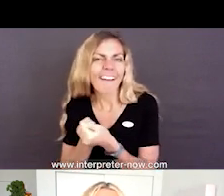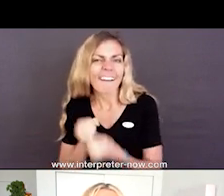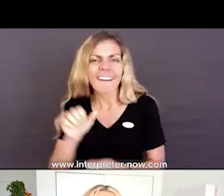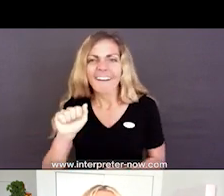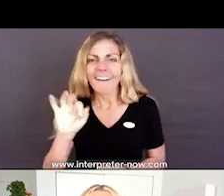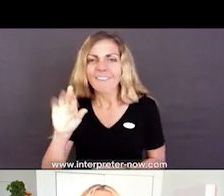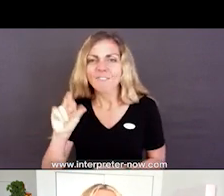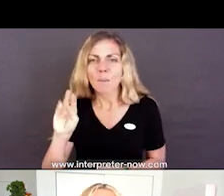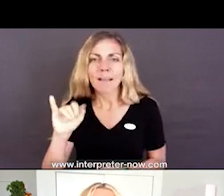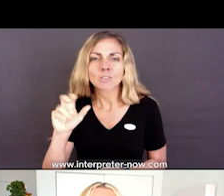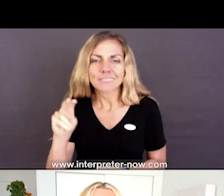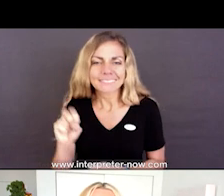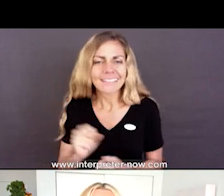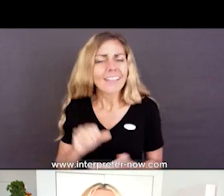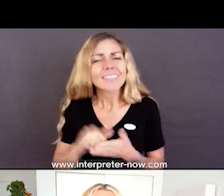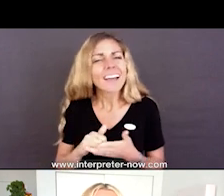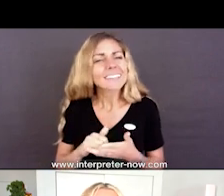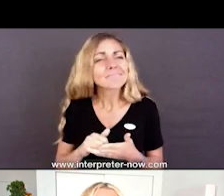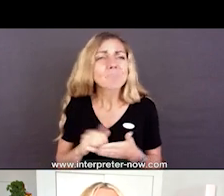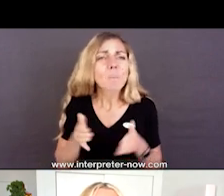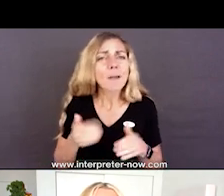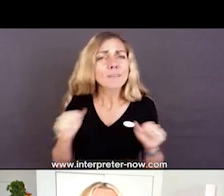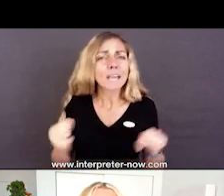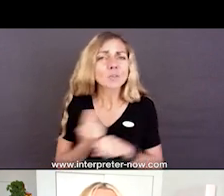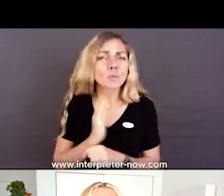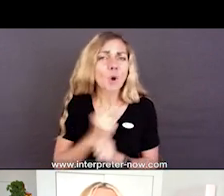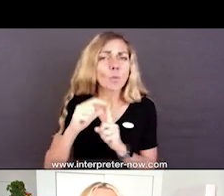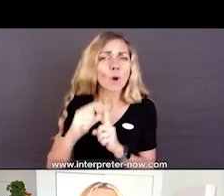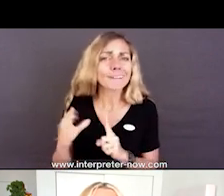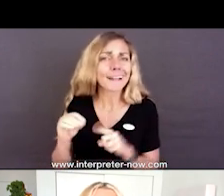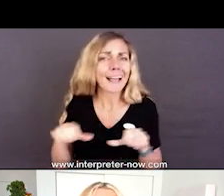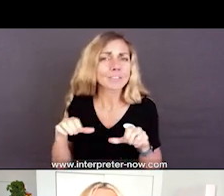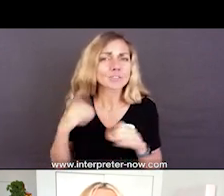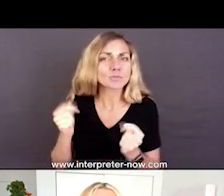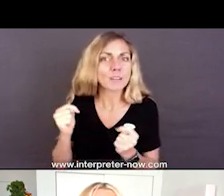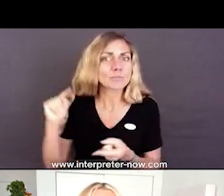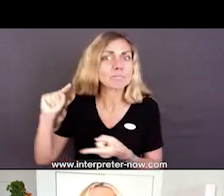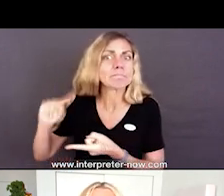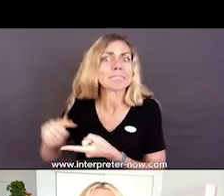So micro-affirmations are little ways that we can use our words and our actions to counter